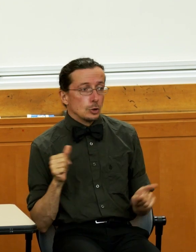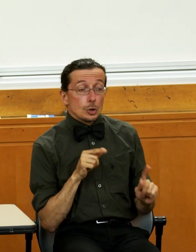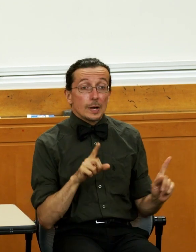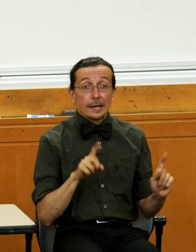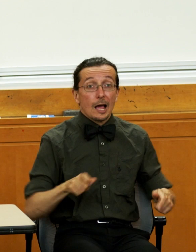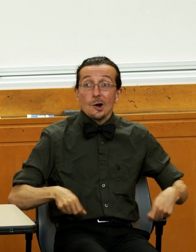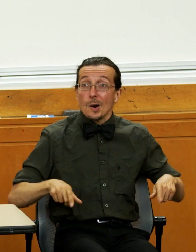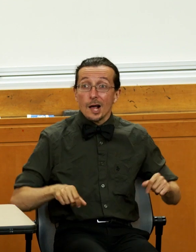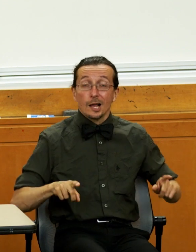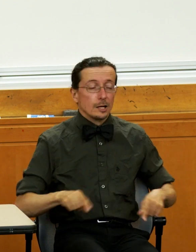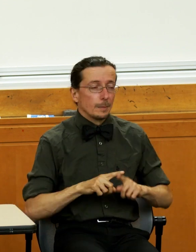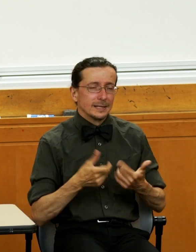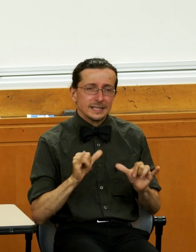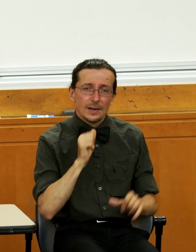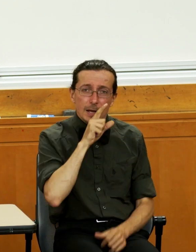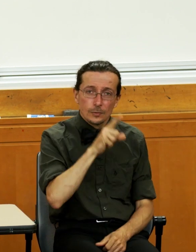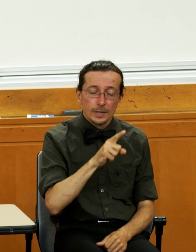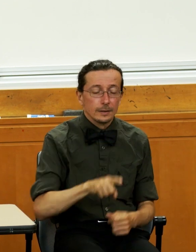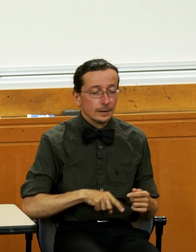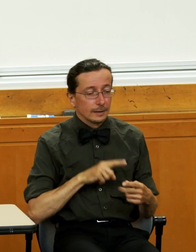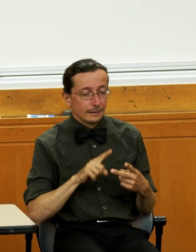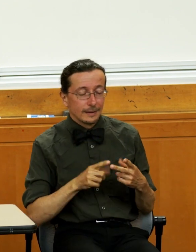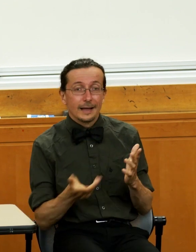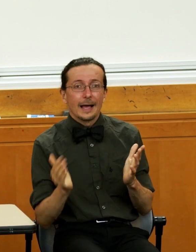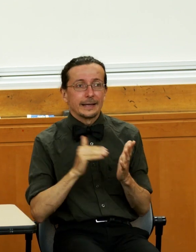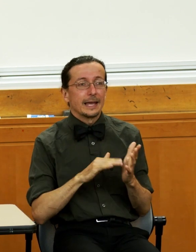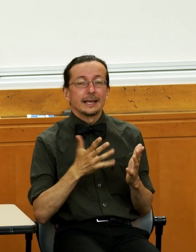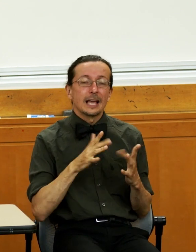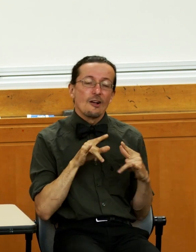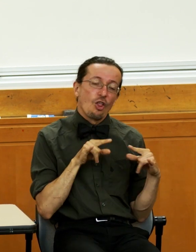you want, it's not going to be real. And second of all, again, it's like a mockery…it’s black